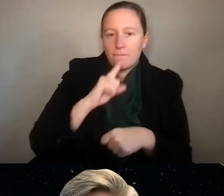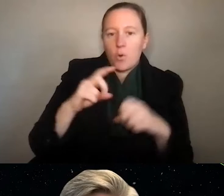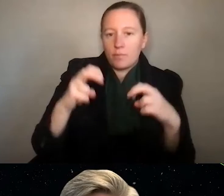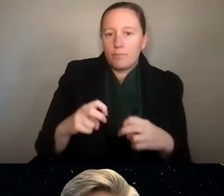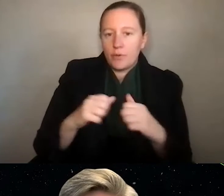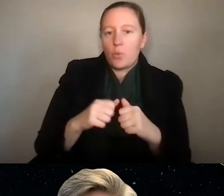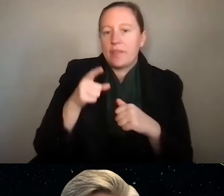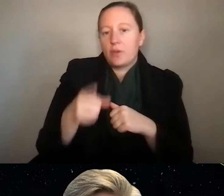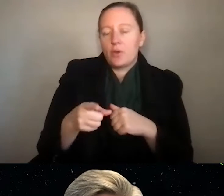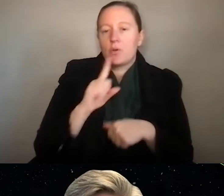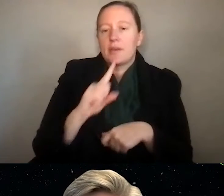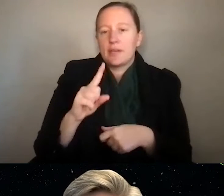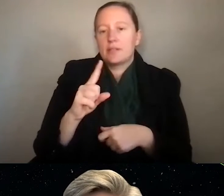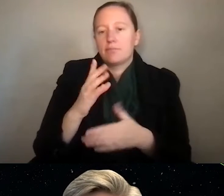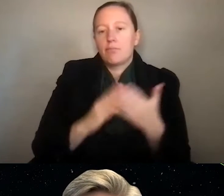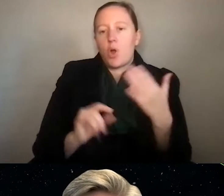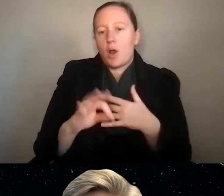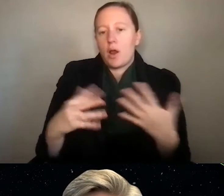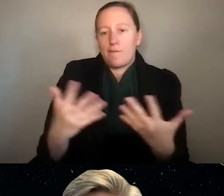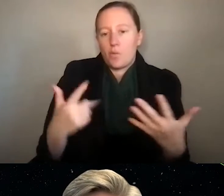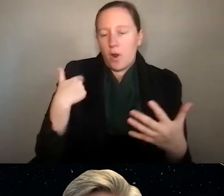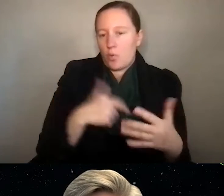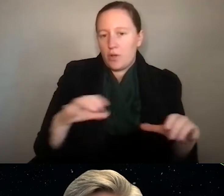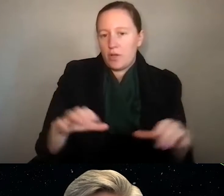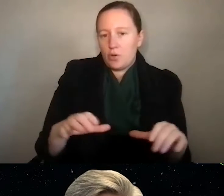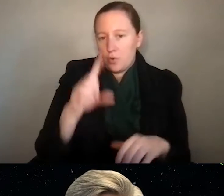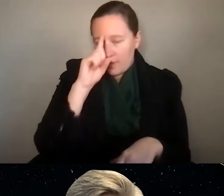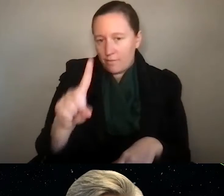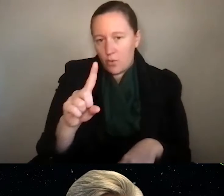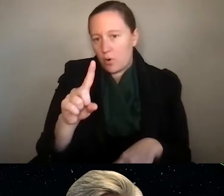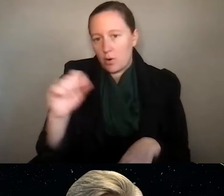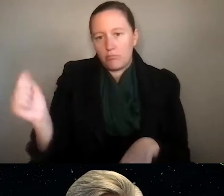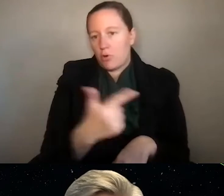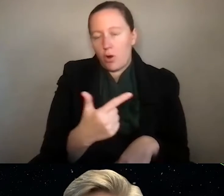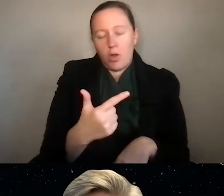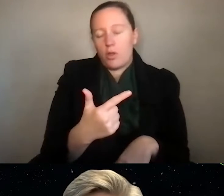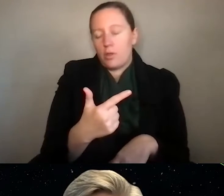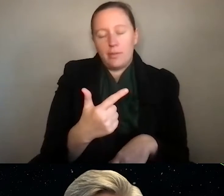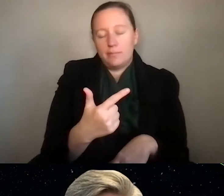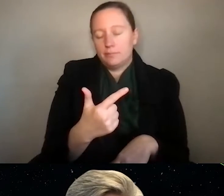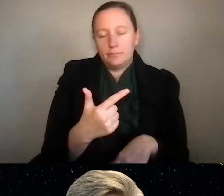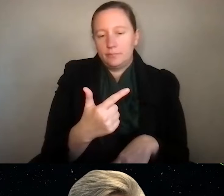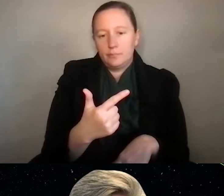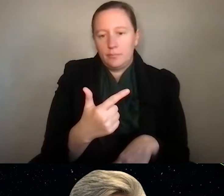Is a practice that is going to all the program officers around the agency,